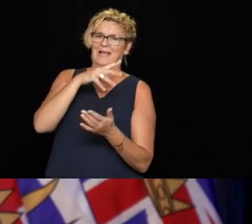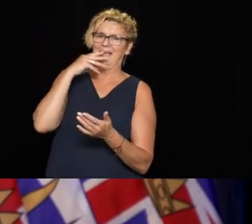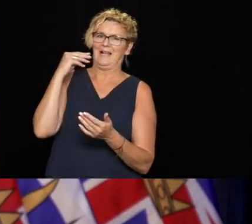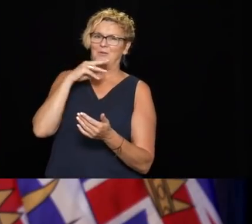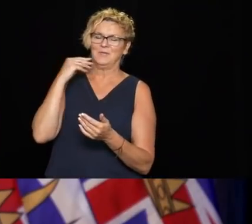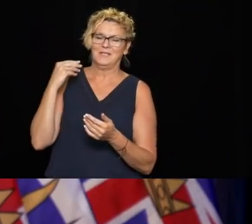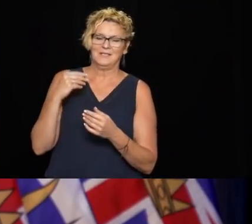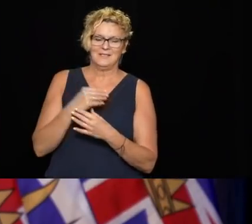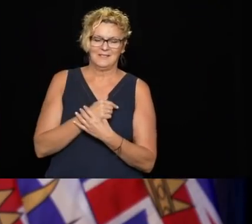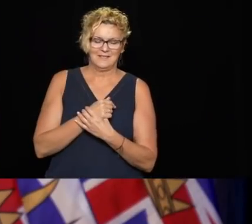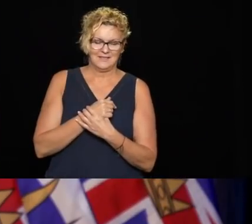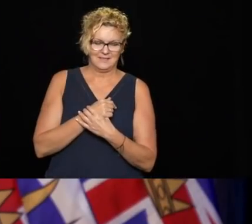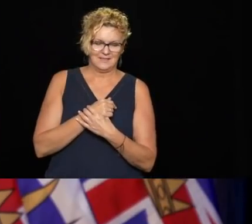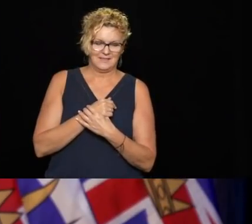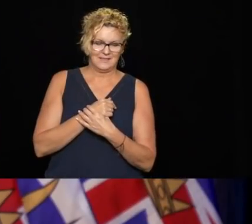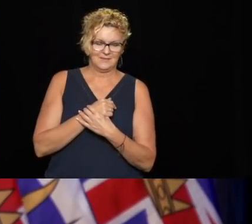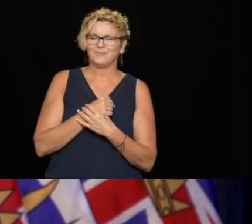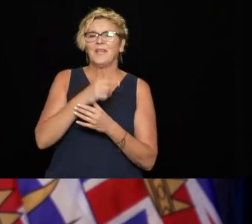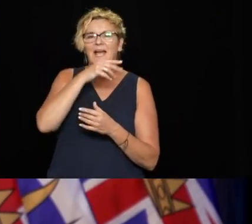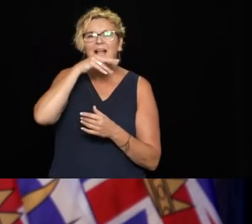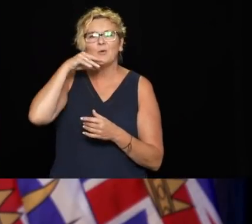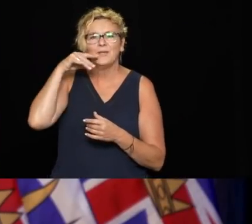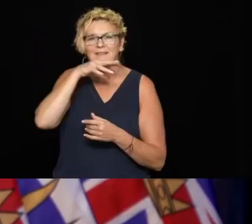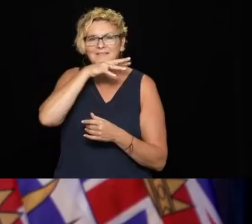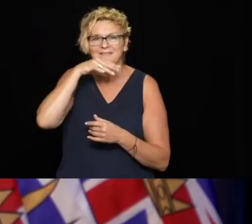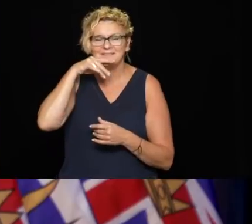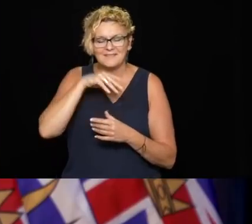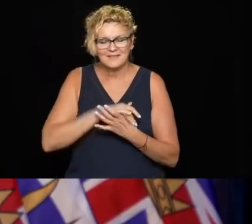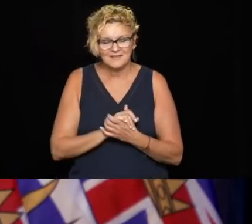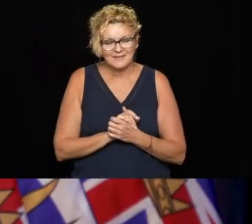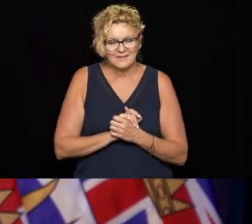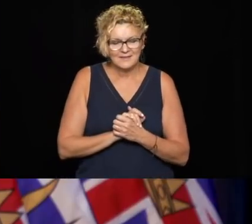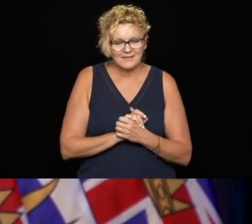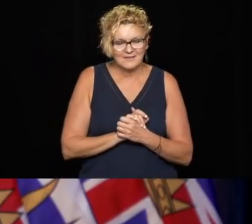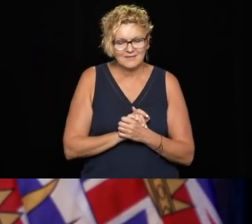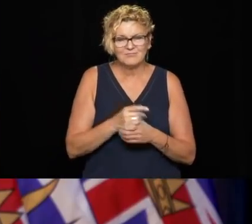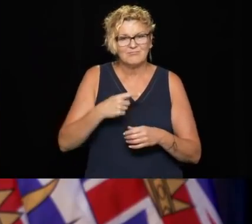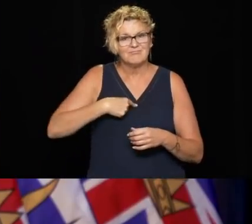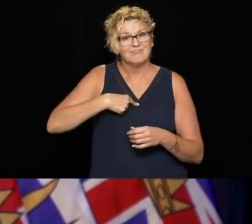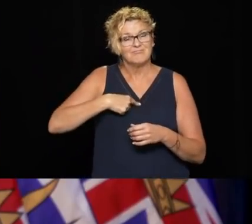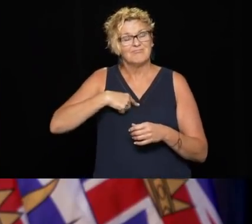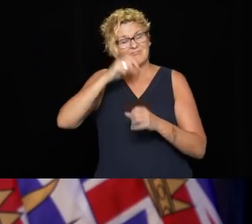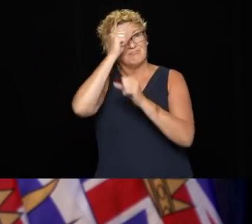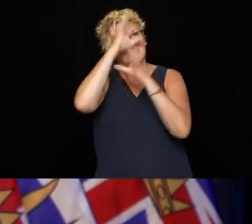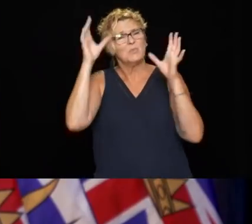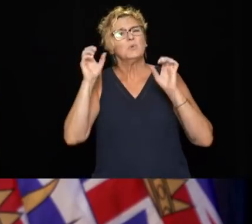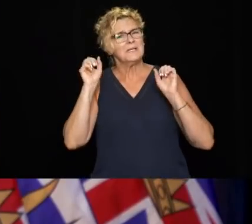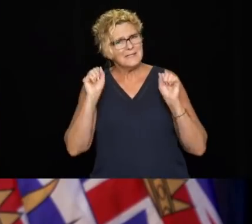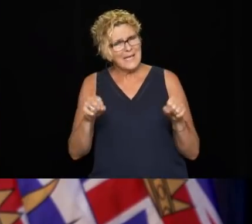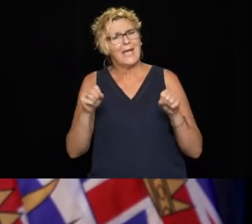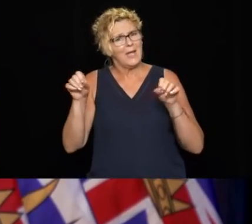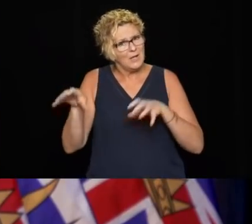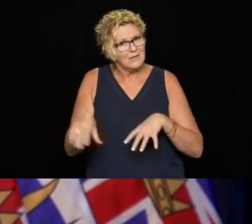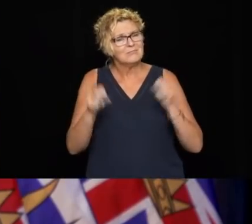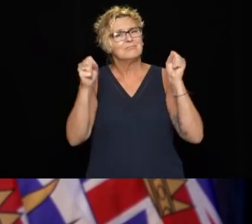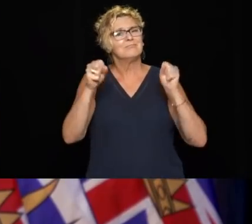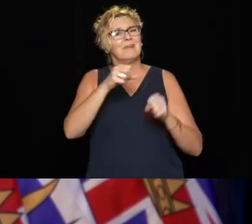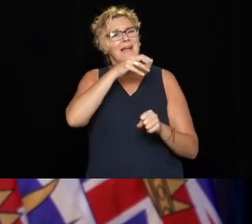the technical briefing, we can't use those quotes but I'm hoping you can speak again about Halloween. Why don't I start with Halloween and surprising